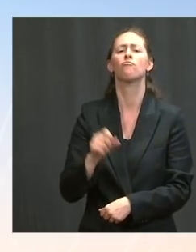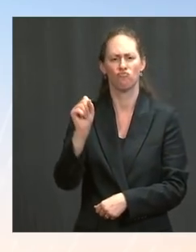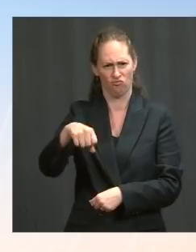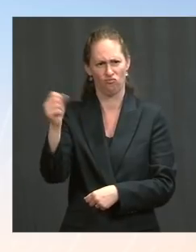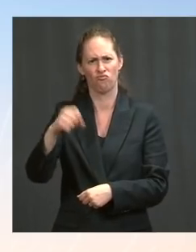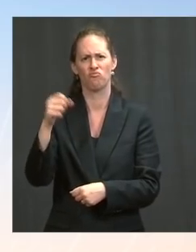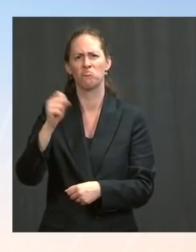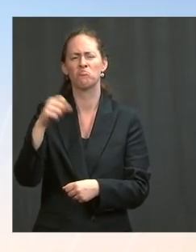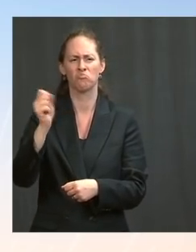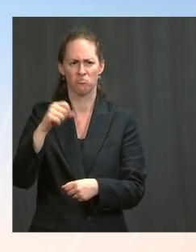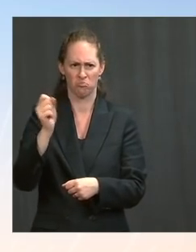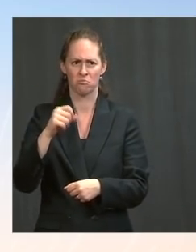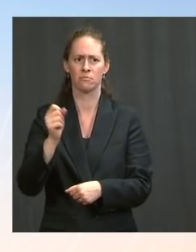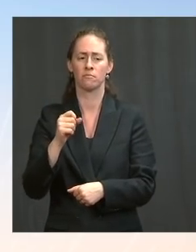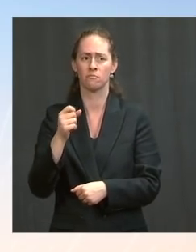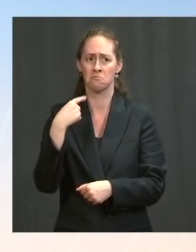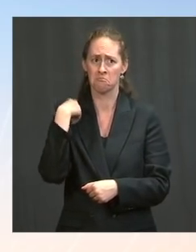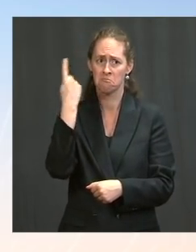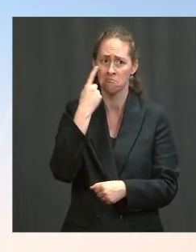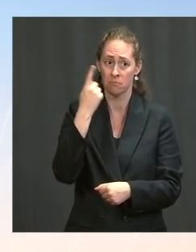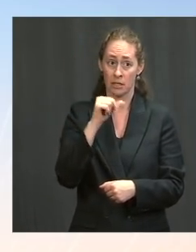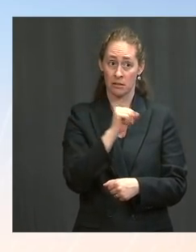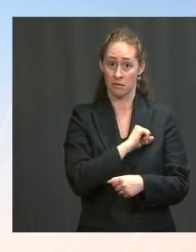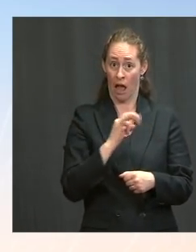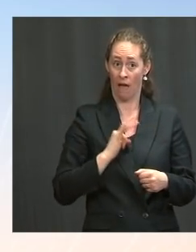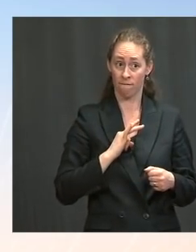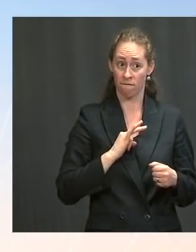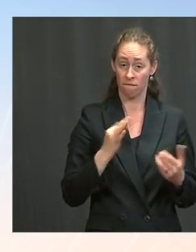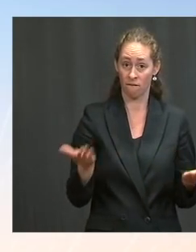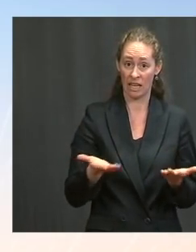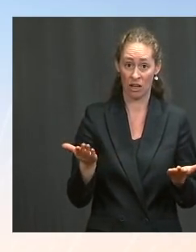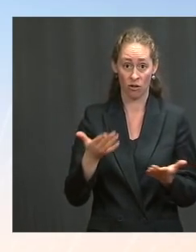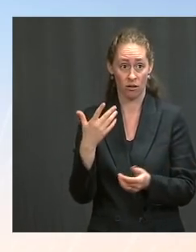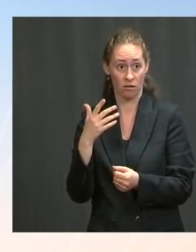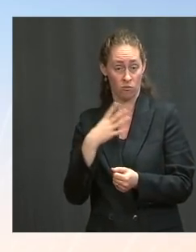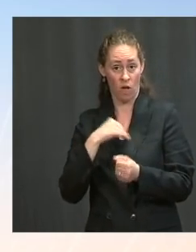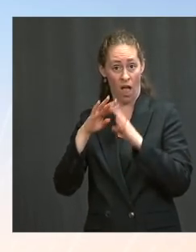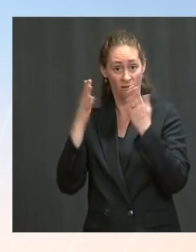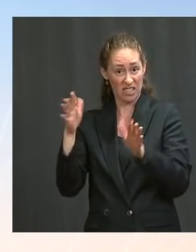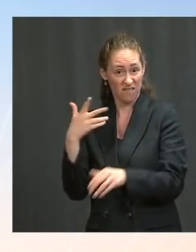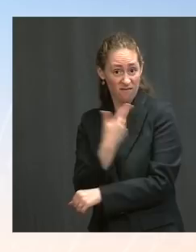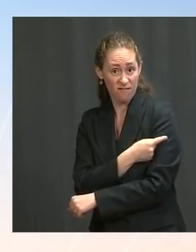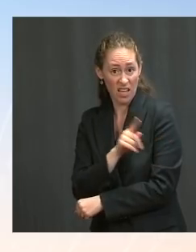The Press: Is that also the case on the staff? Is all the staff vaccinated? And if you're going to come in close contact